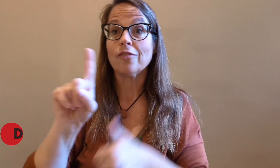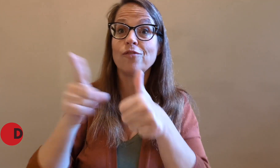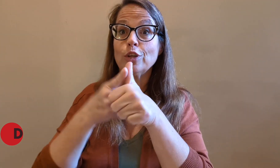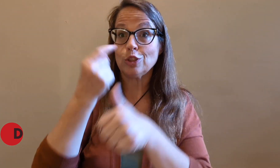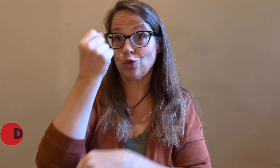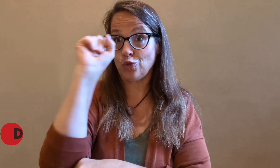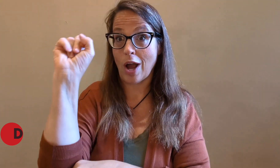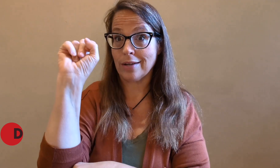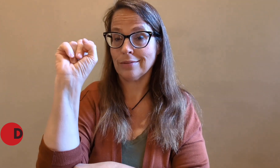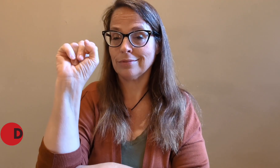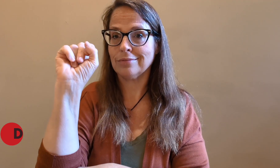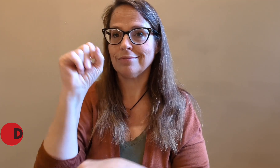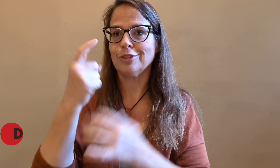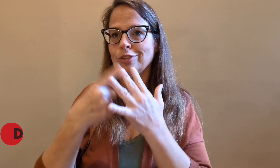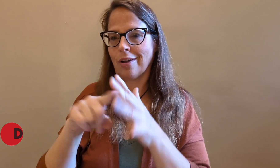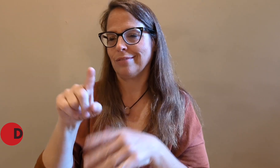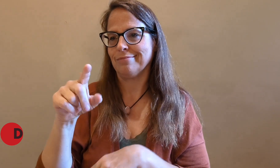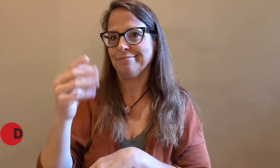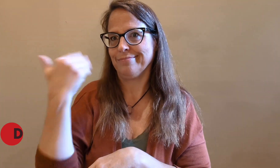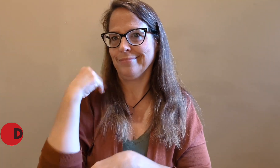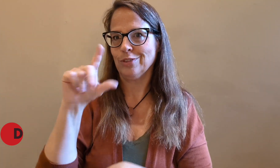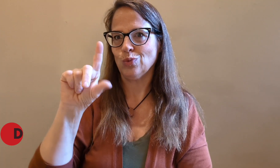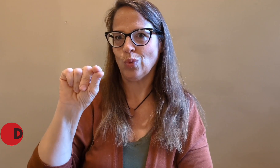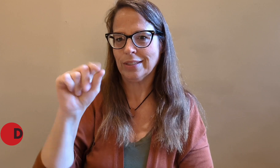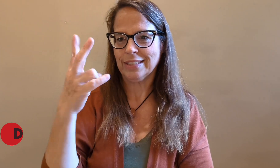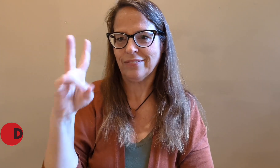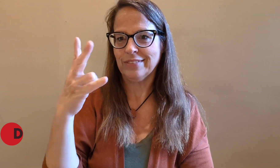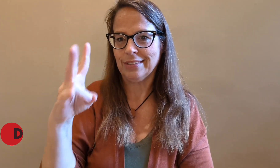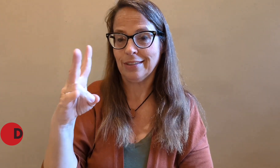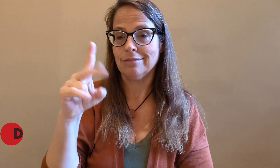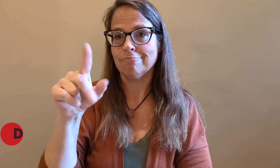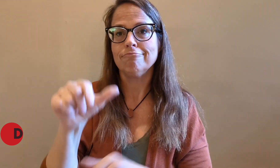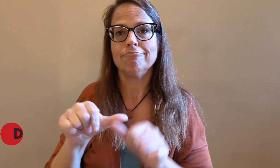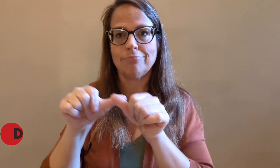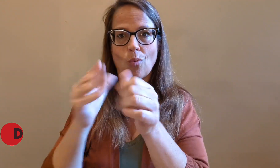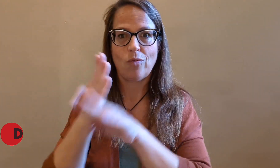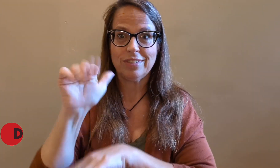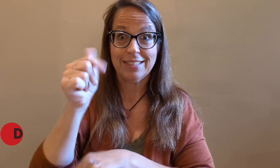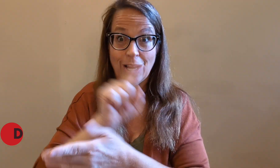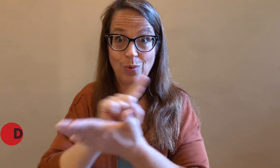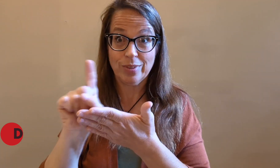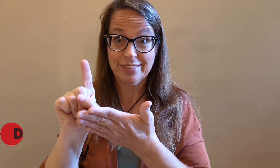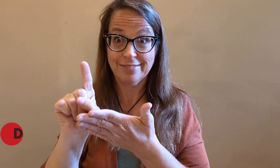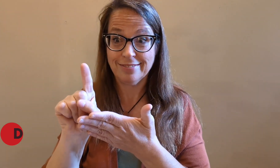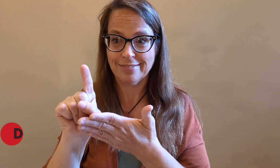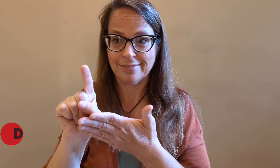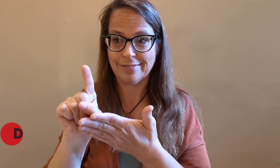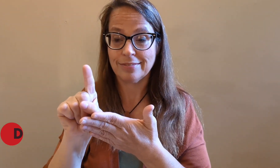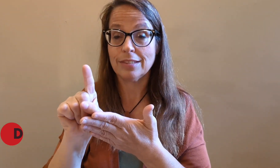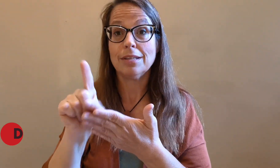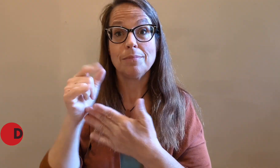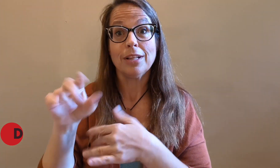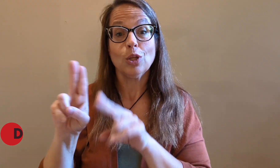[ROBYN]: The first strike was in 2017 which lasted over 10 weeks,